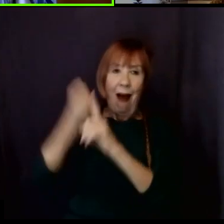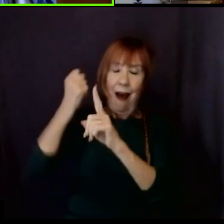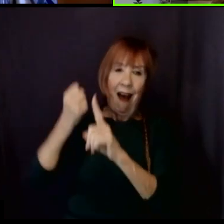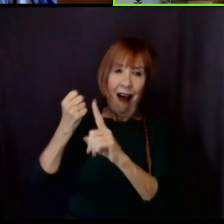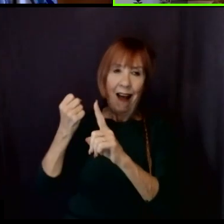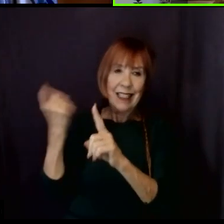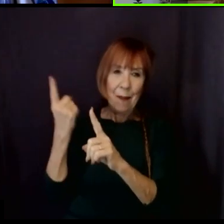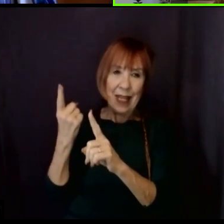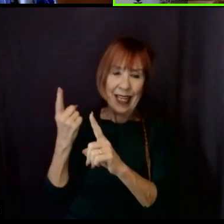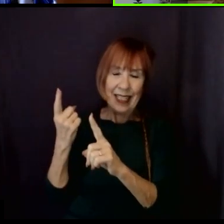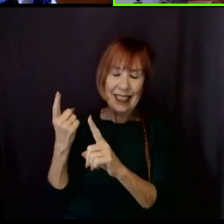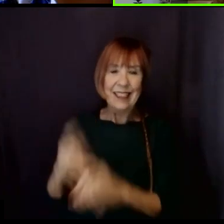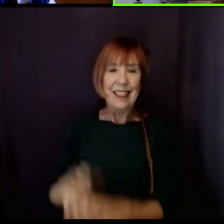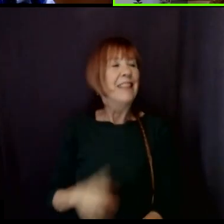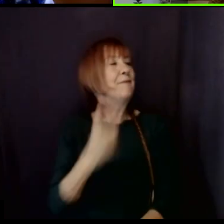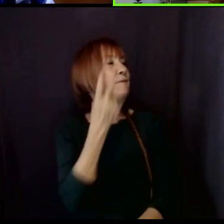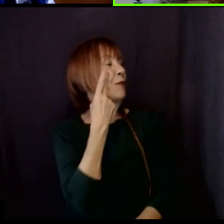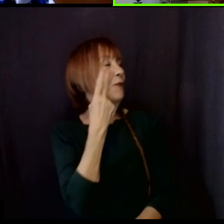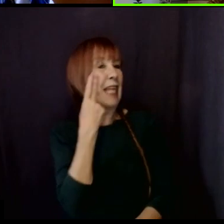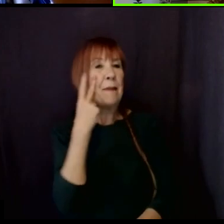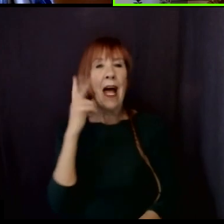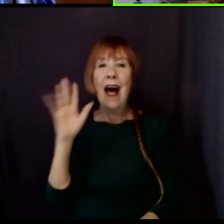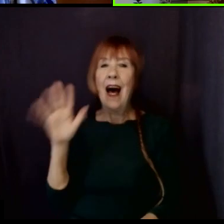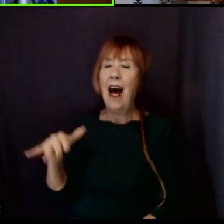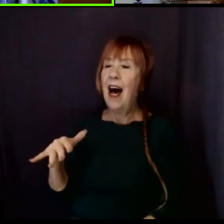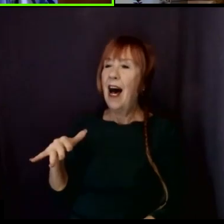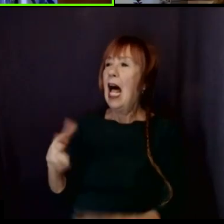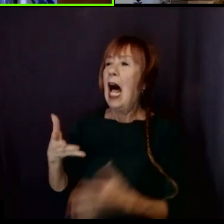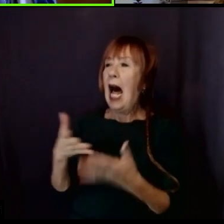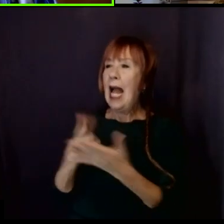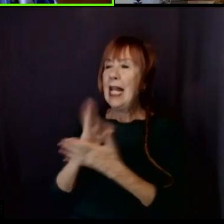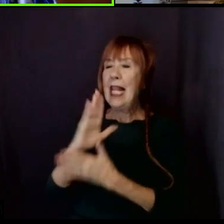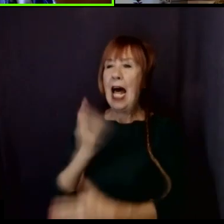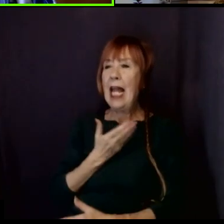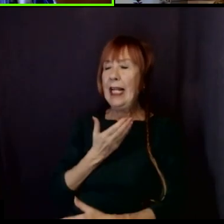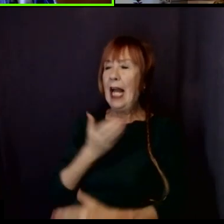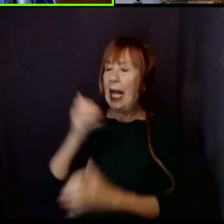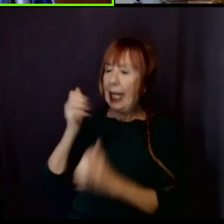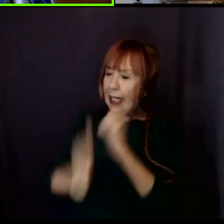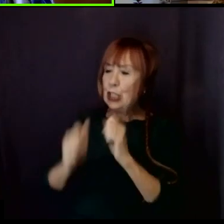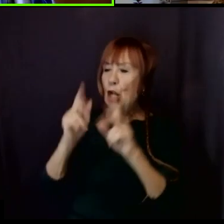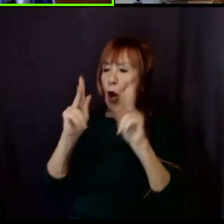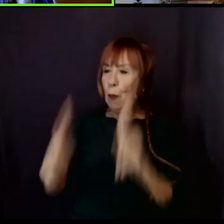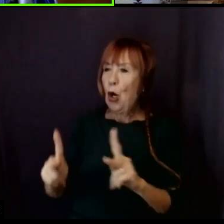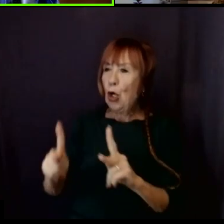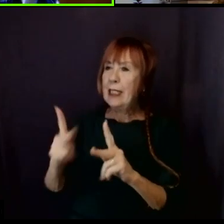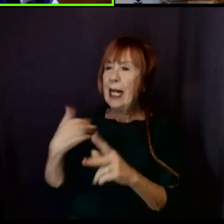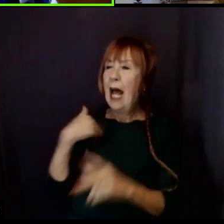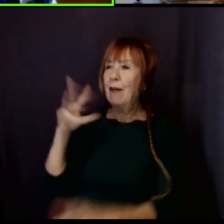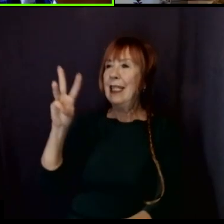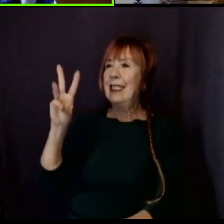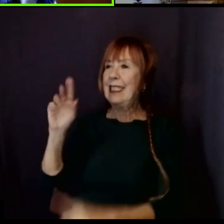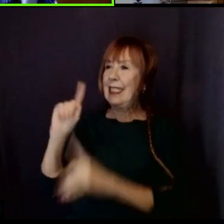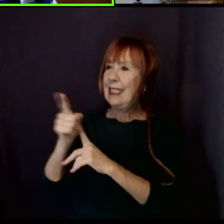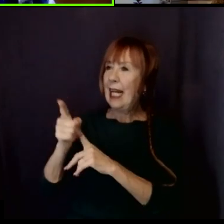We'll see. Anyway, Marc, I give our panelists 60 seconds to introduce themselves, tell us about who you are, where you've been what you've done.